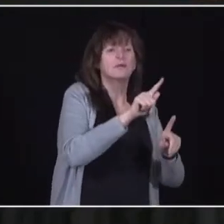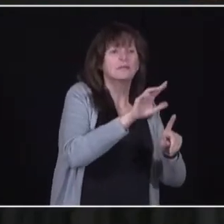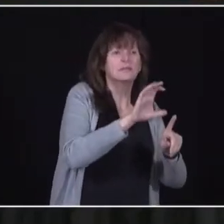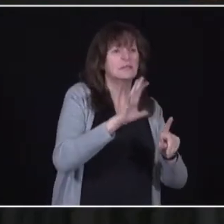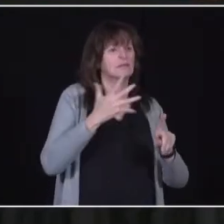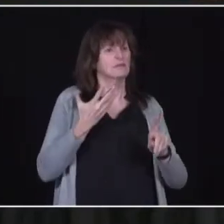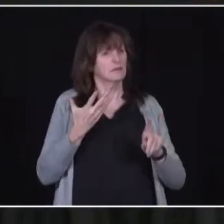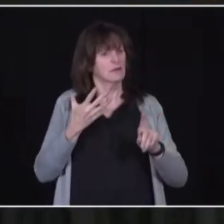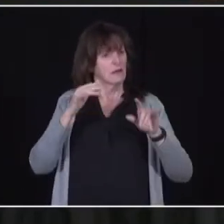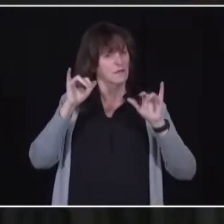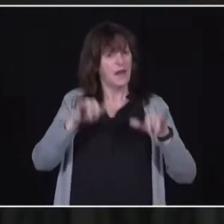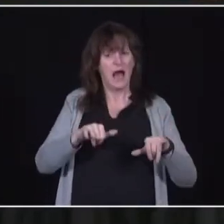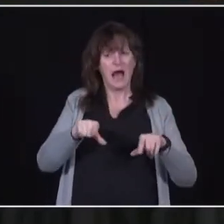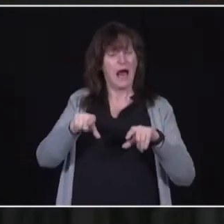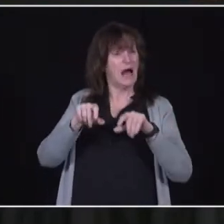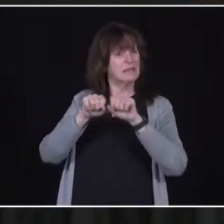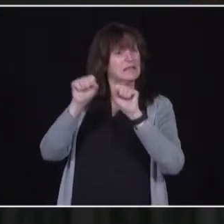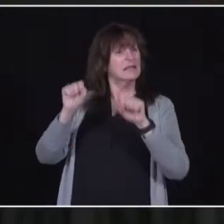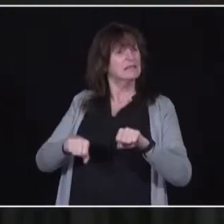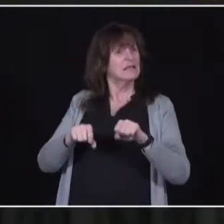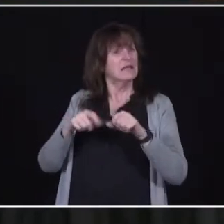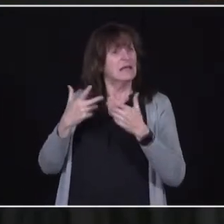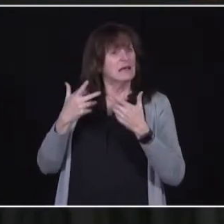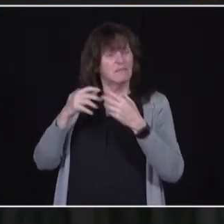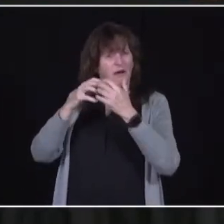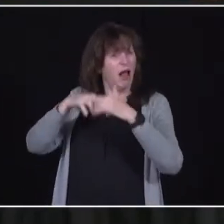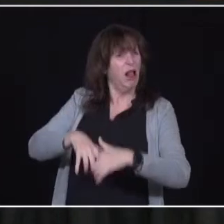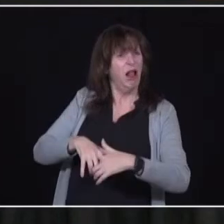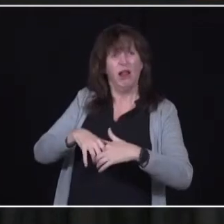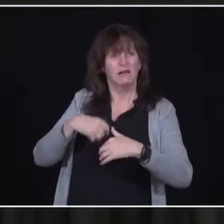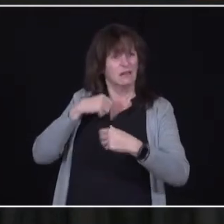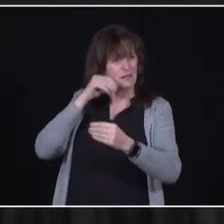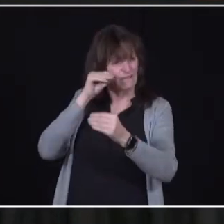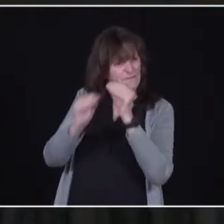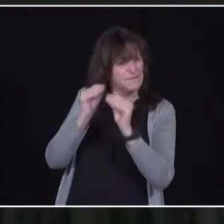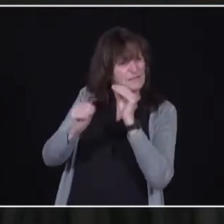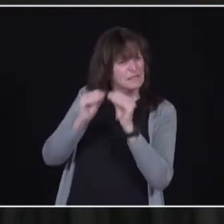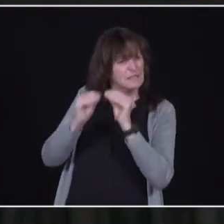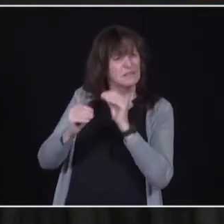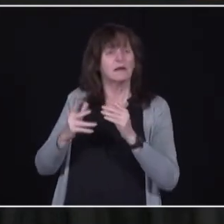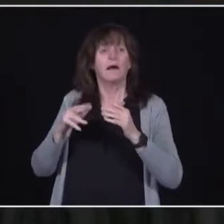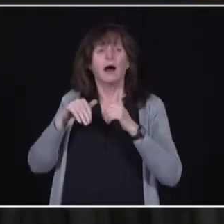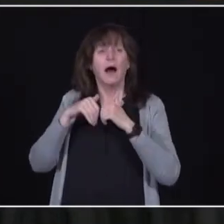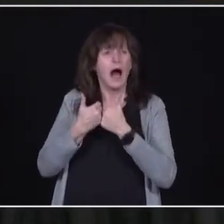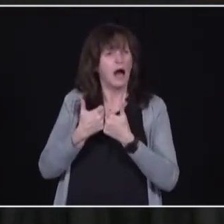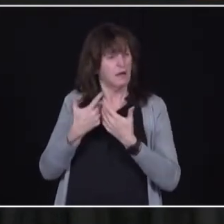I said we would fix this broken system and his how we are going to do it. This is how we are going to